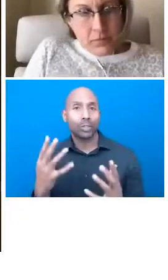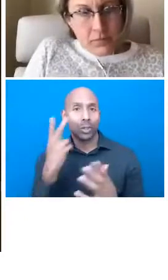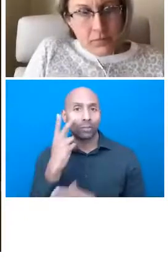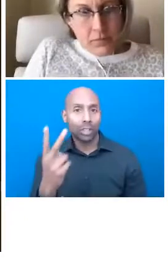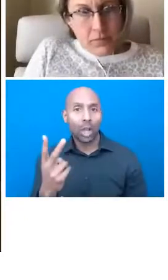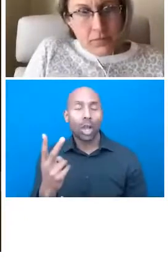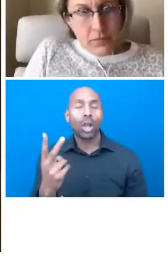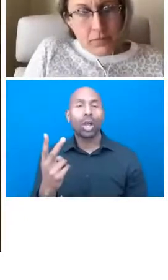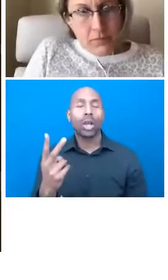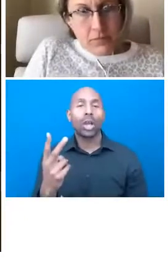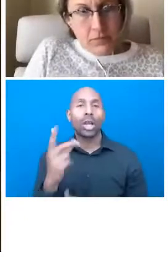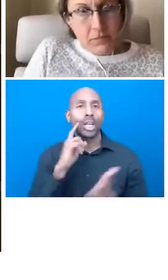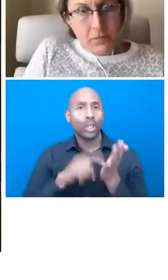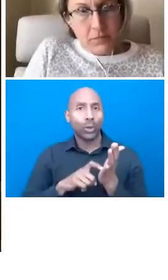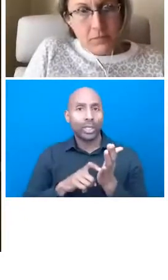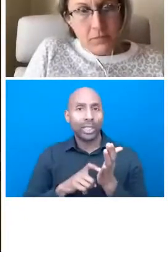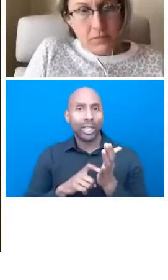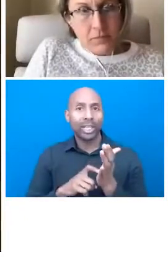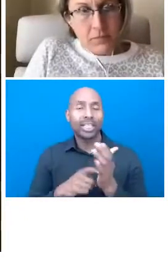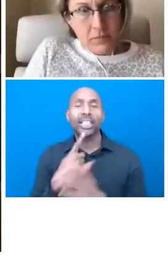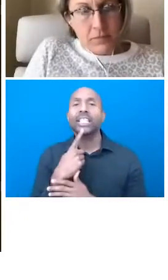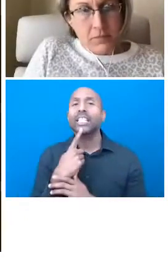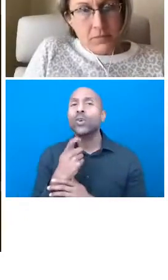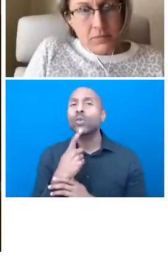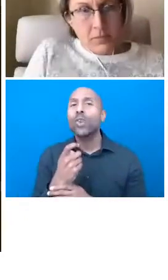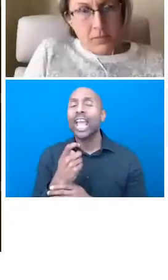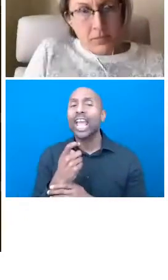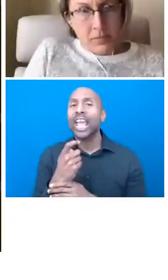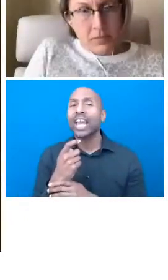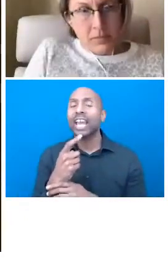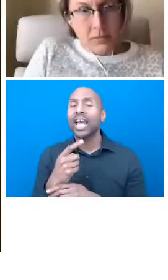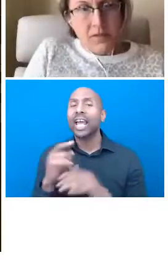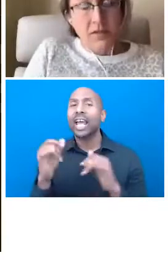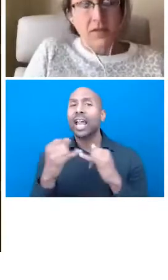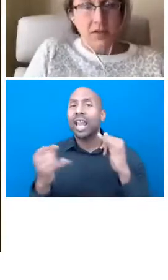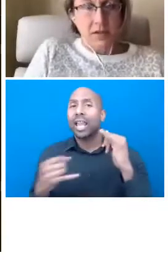falls creates blood lines. It drips.